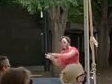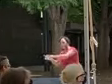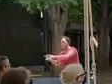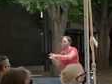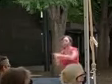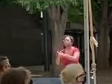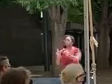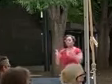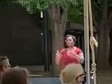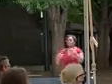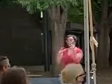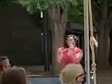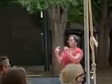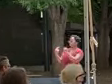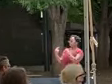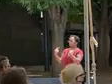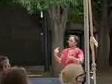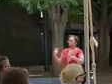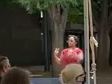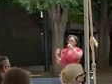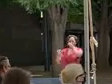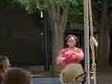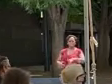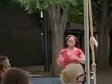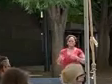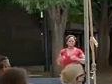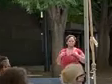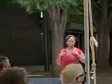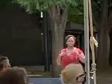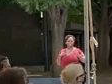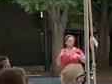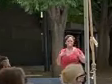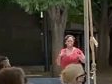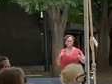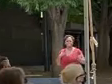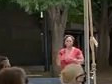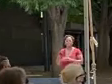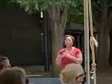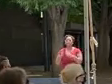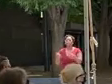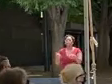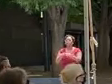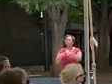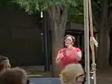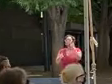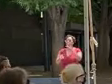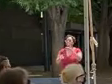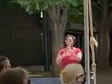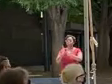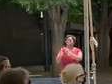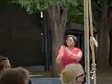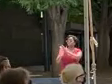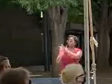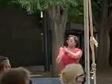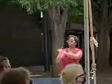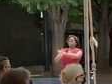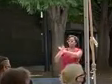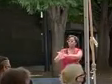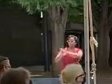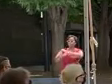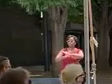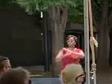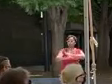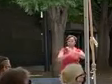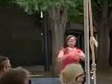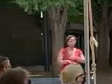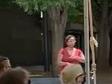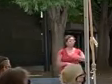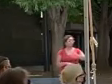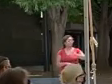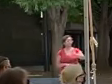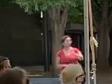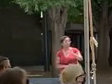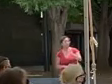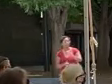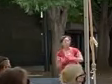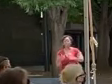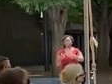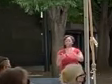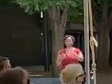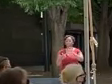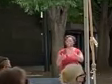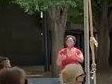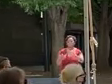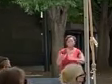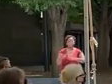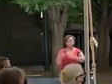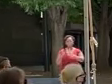And also we continue to better understand the complexity of the barriers people face and the significant overlay of ableism, racism, and the continued forced poverty of people with disabilities.